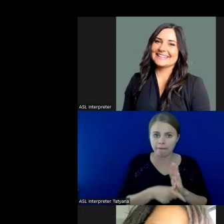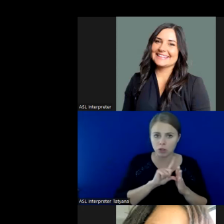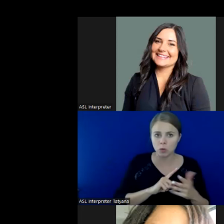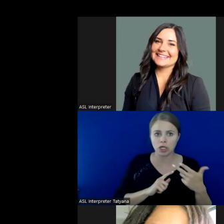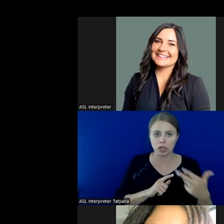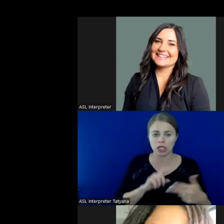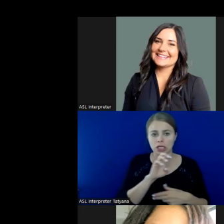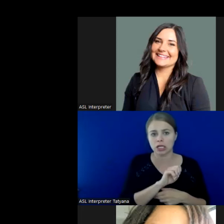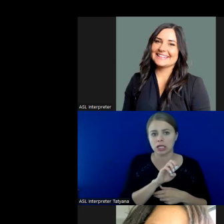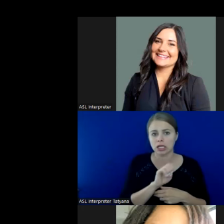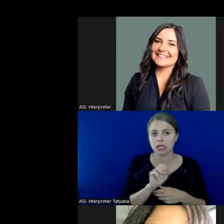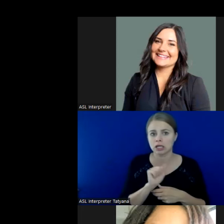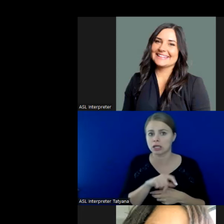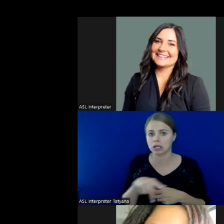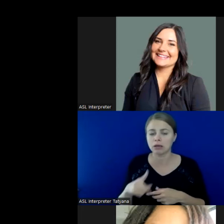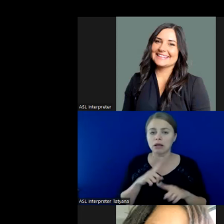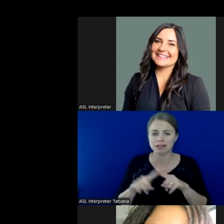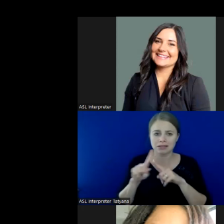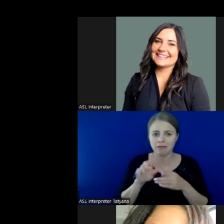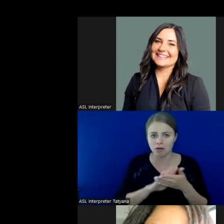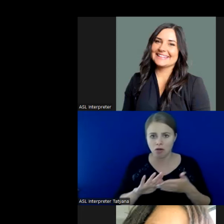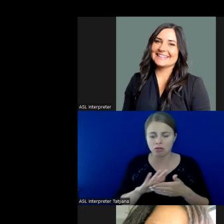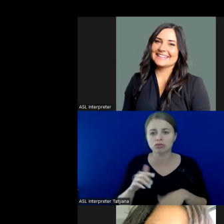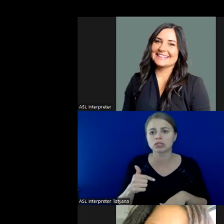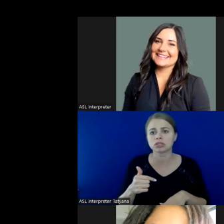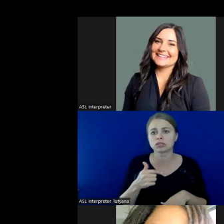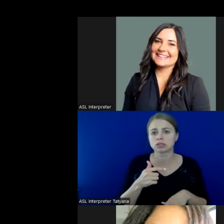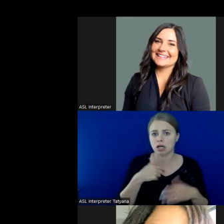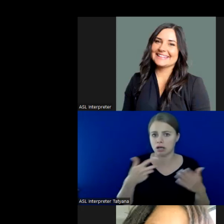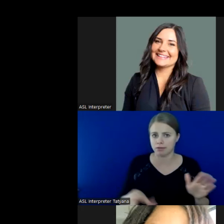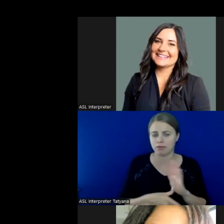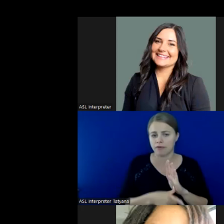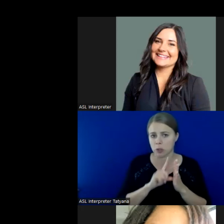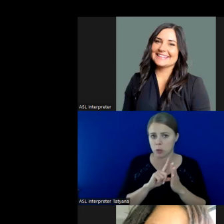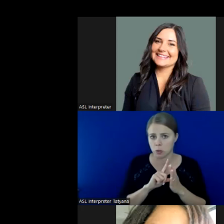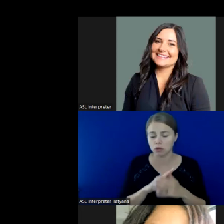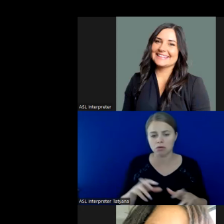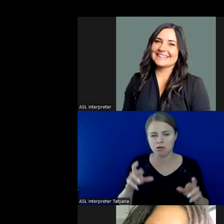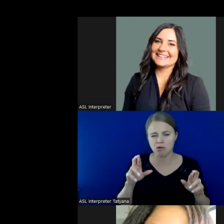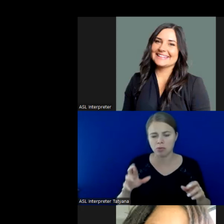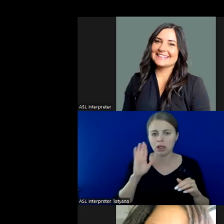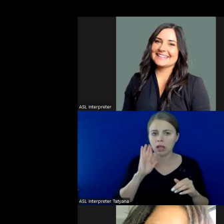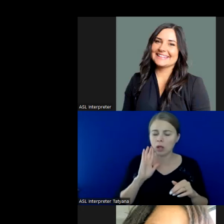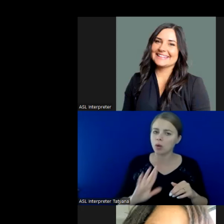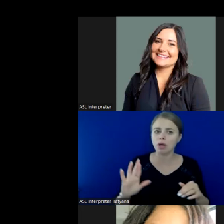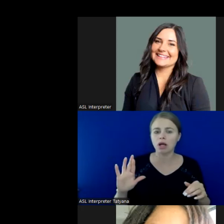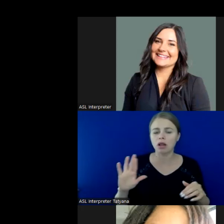from different colleges that I reviewed. And hopefully this will kind of bring it all together for you.